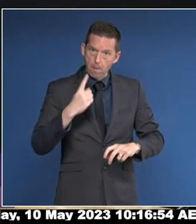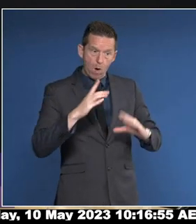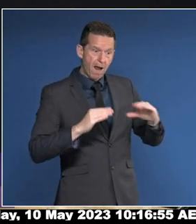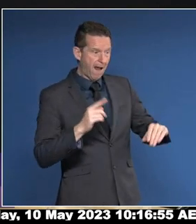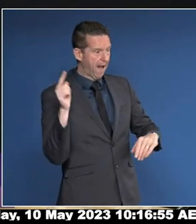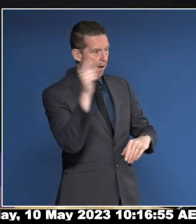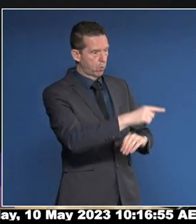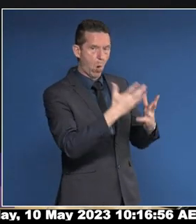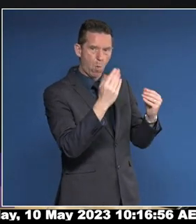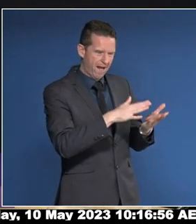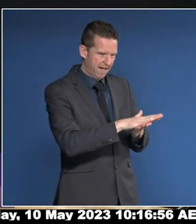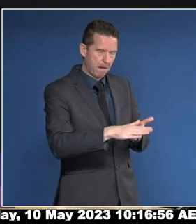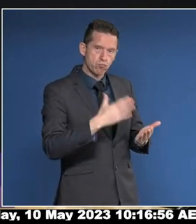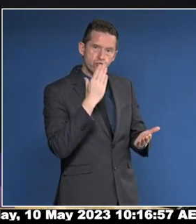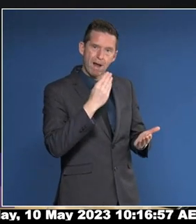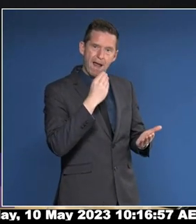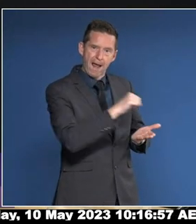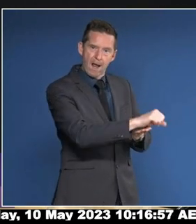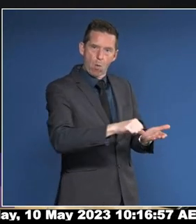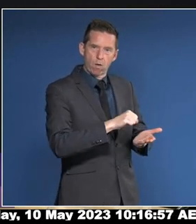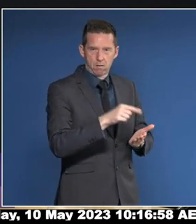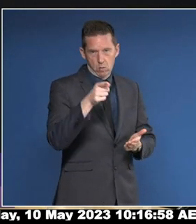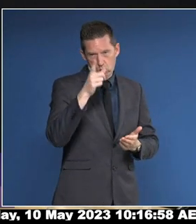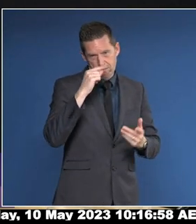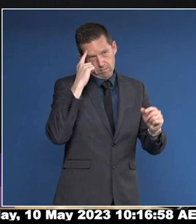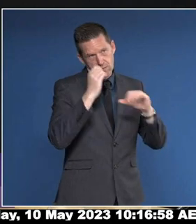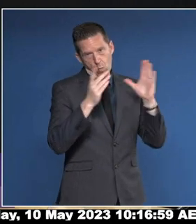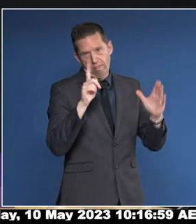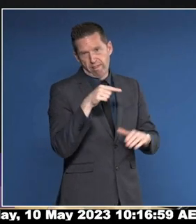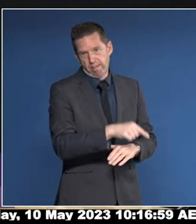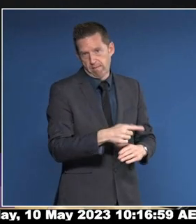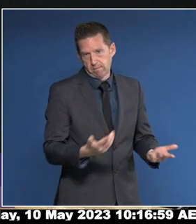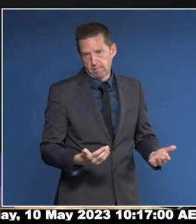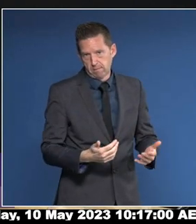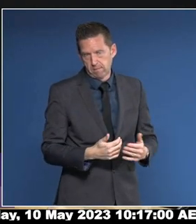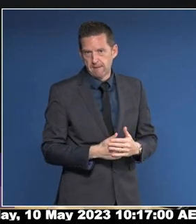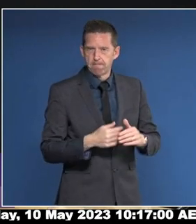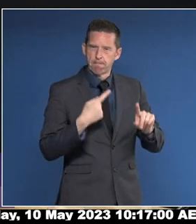stains - well, I don't think you need any imagination to understand what that was - and that the home smelt of faeces.